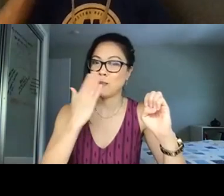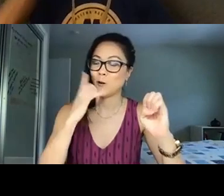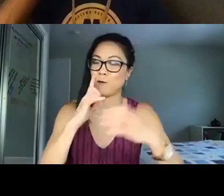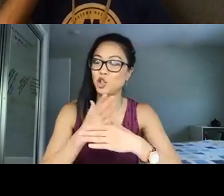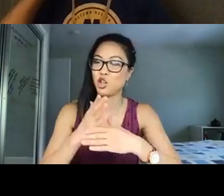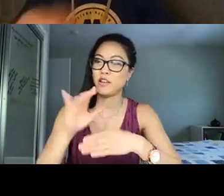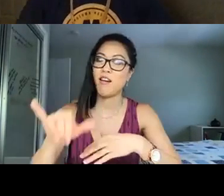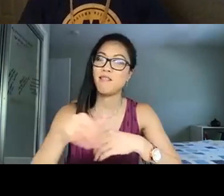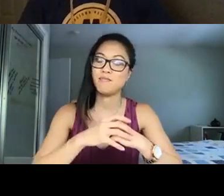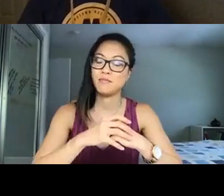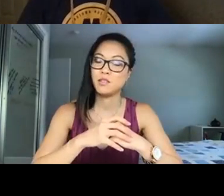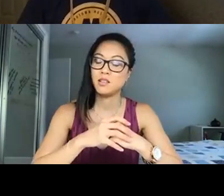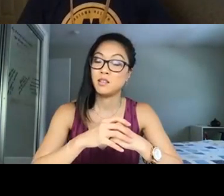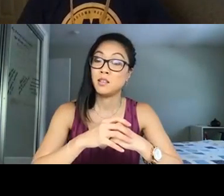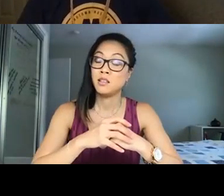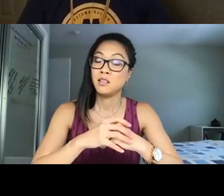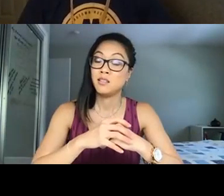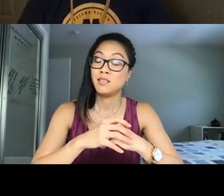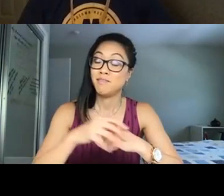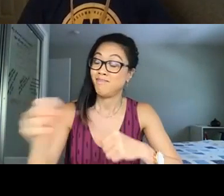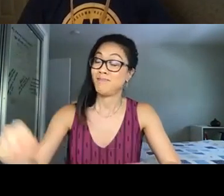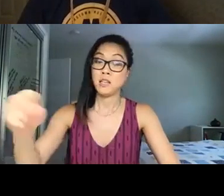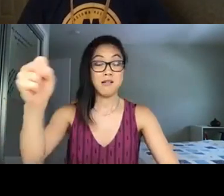Yeah, I mean, I hear everything that everybody's saying.